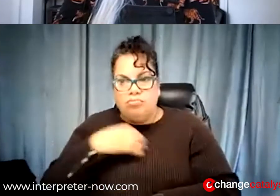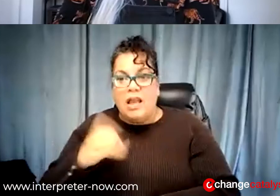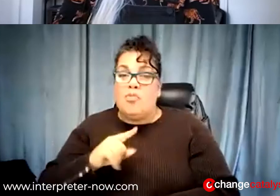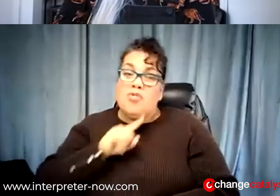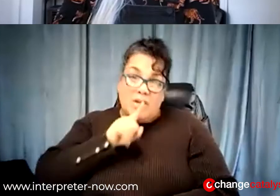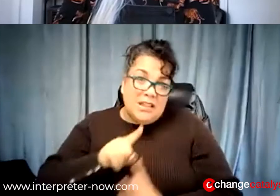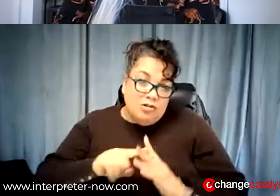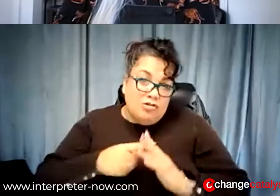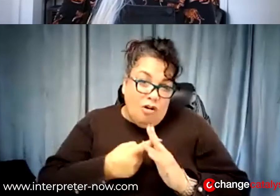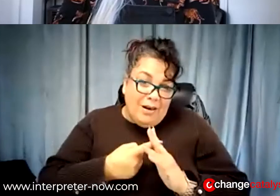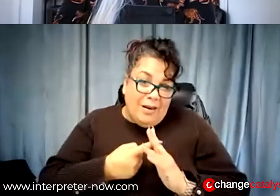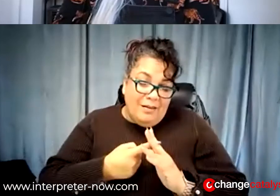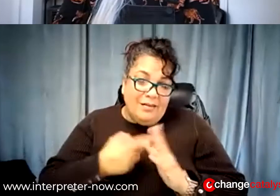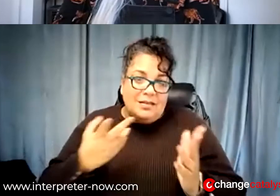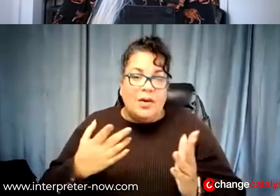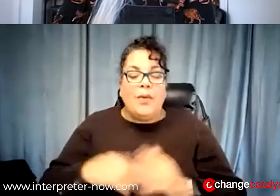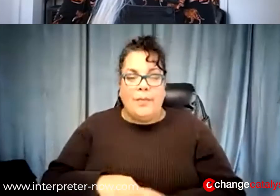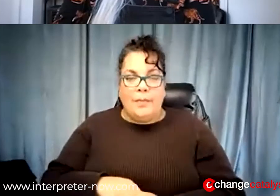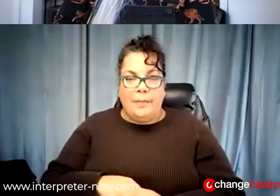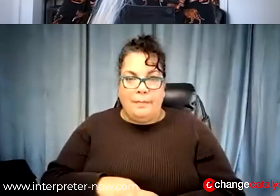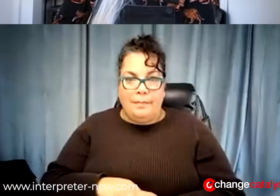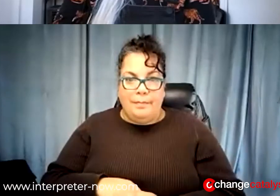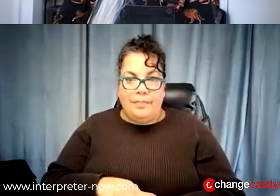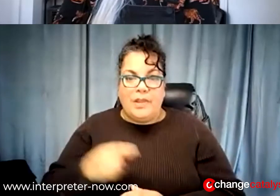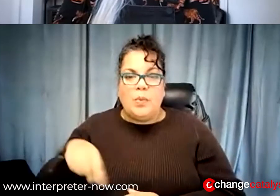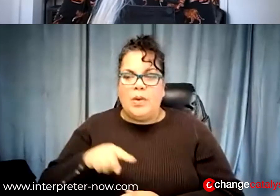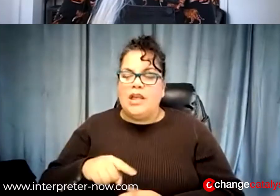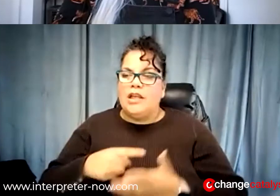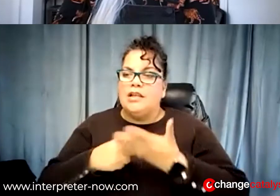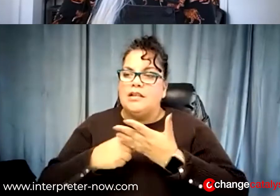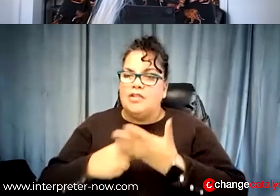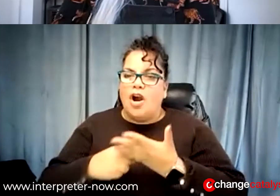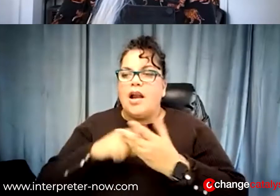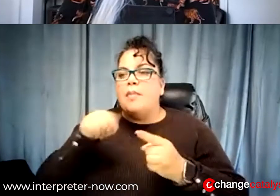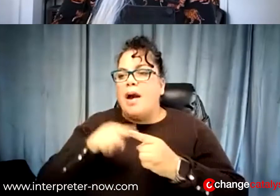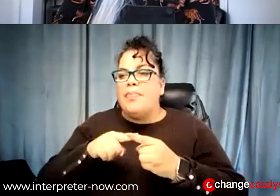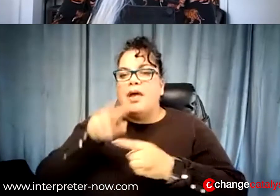and really, we're just getting started. We talk about the ripple effects a lot and what happens when women start really kind